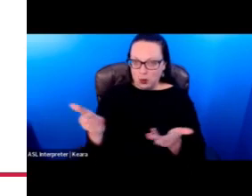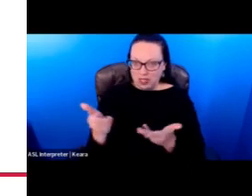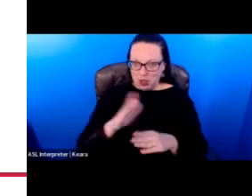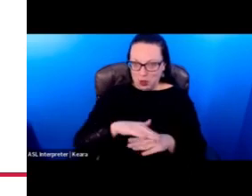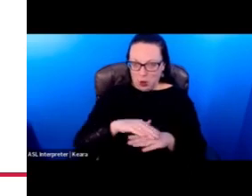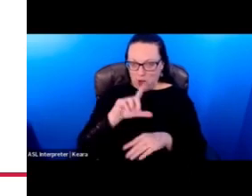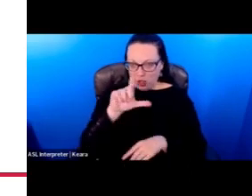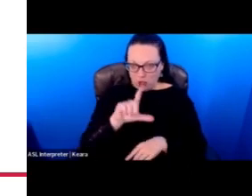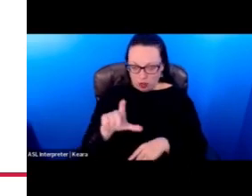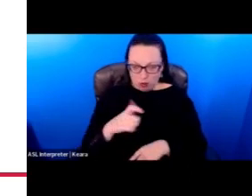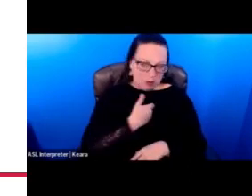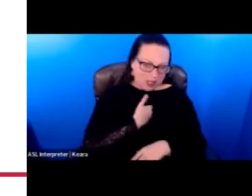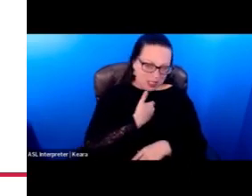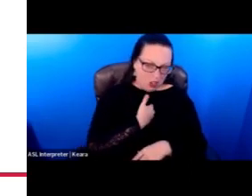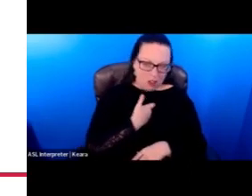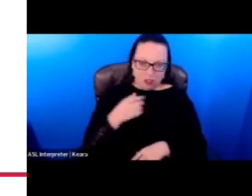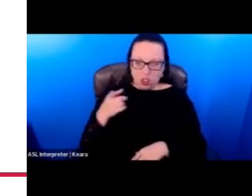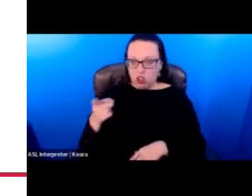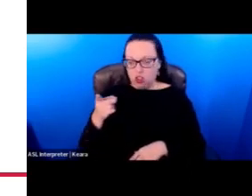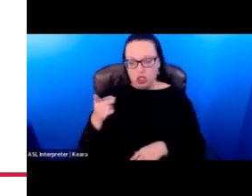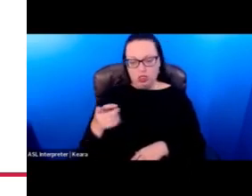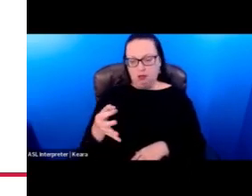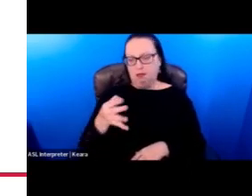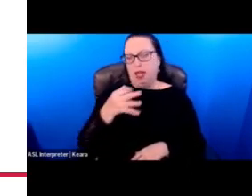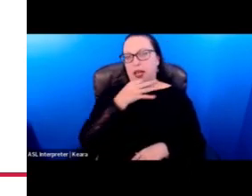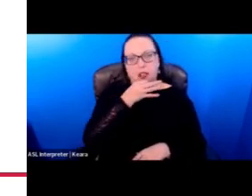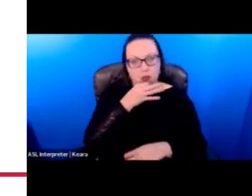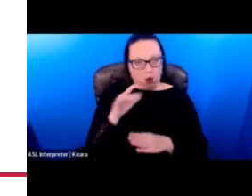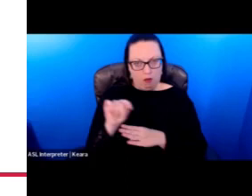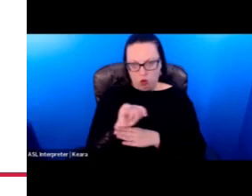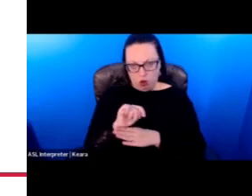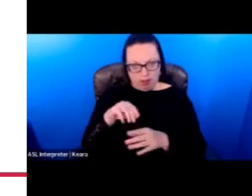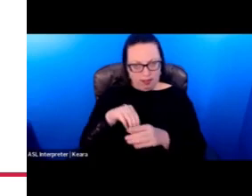She actually is like the guru of training in Maryland and nationally, especially with a